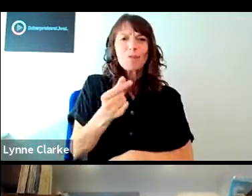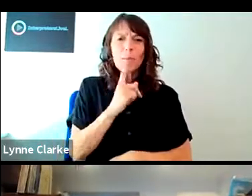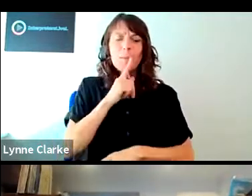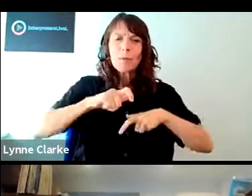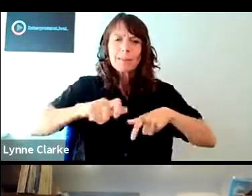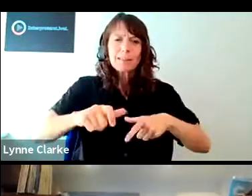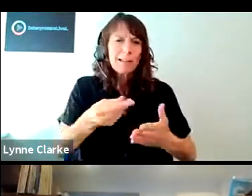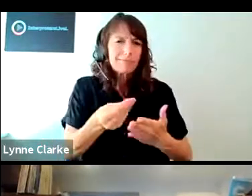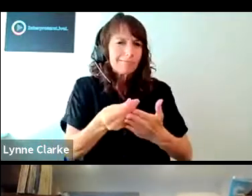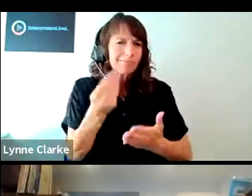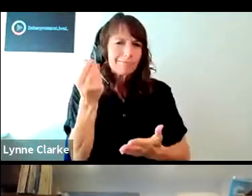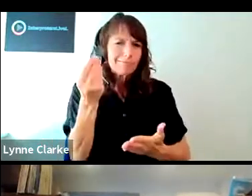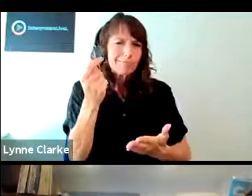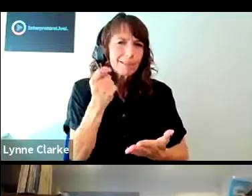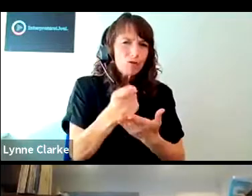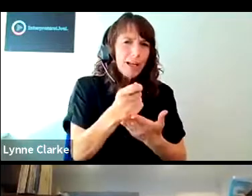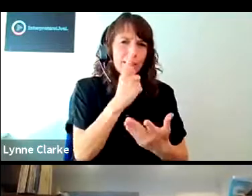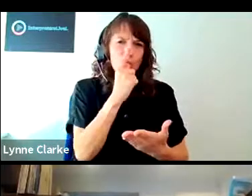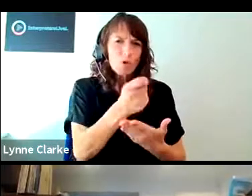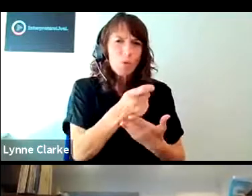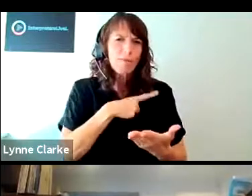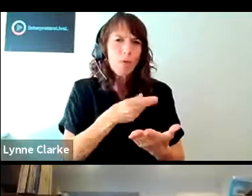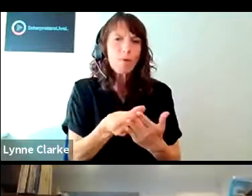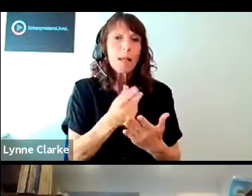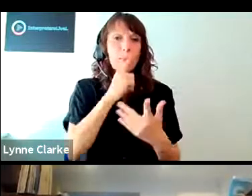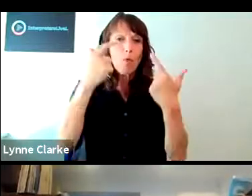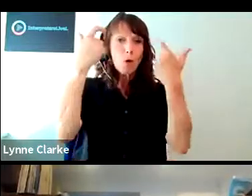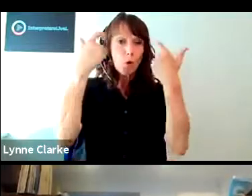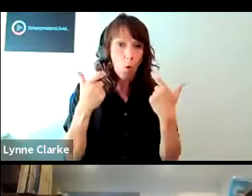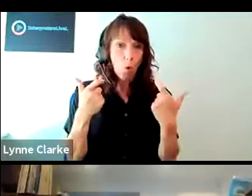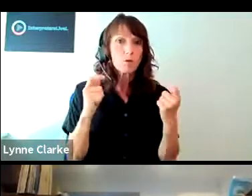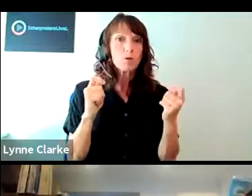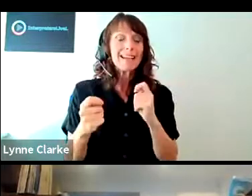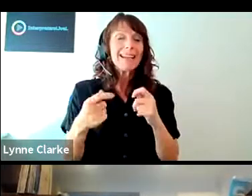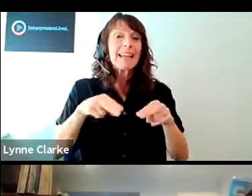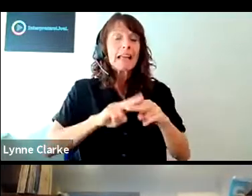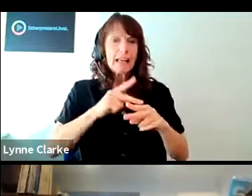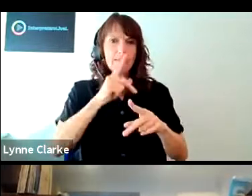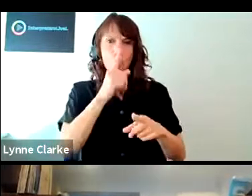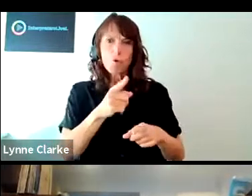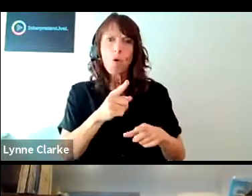but our courts are all starting to address that if you chronically do it and you're not asking